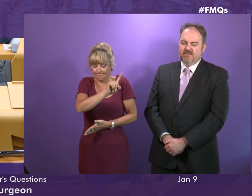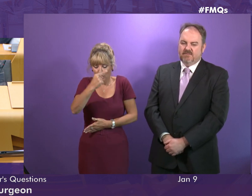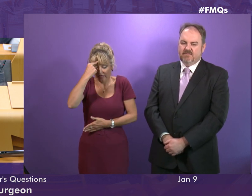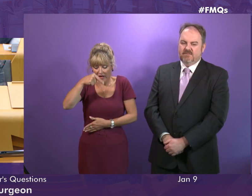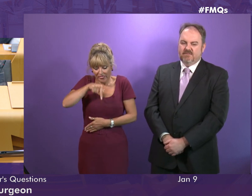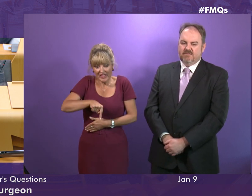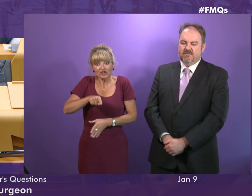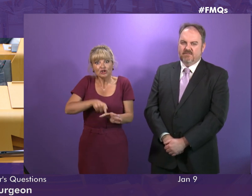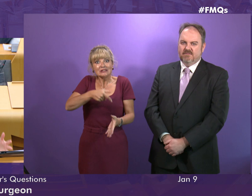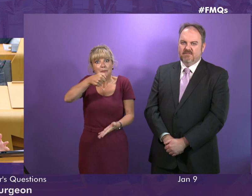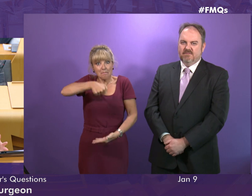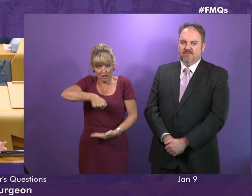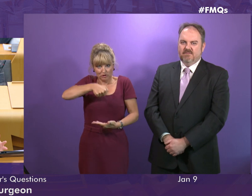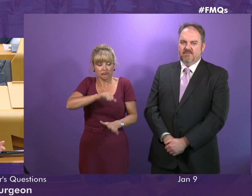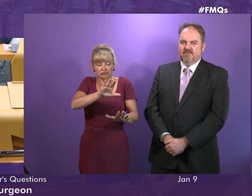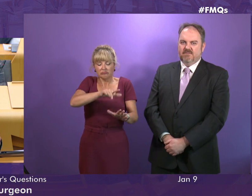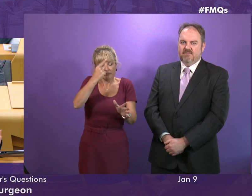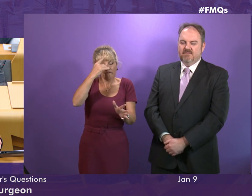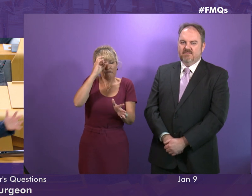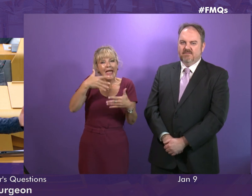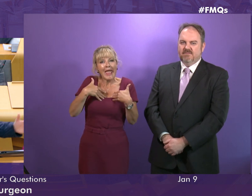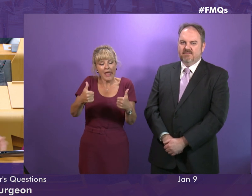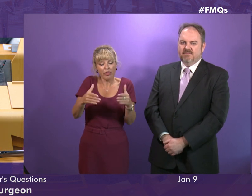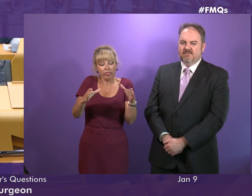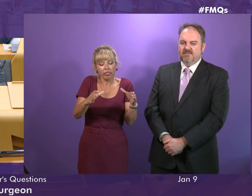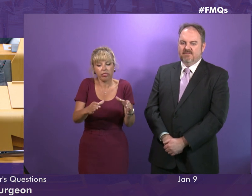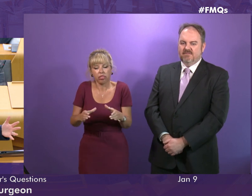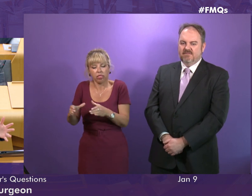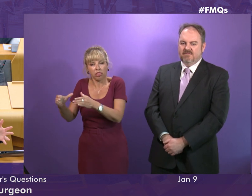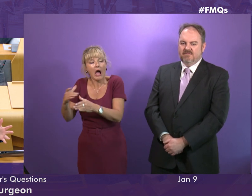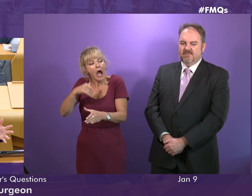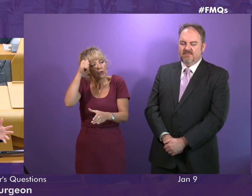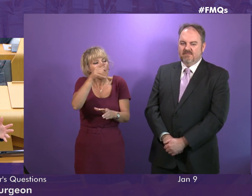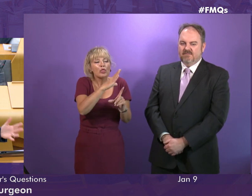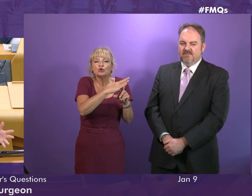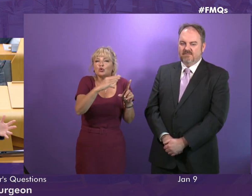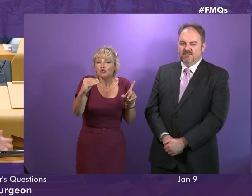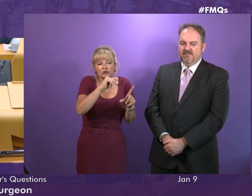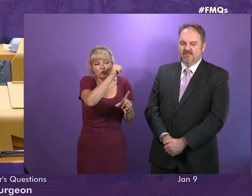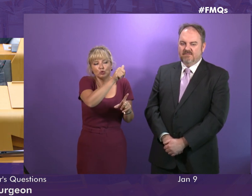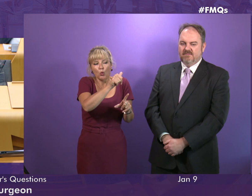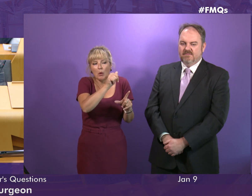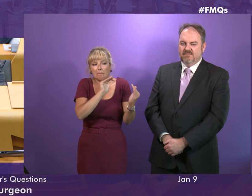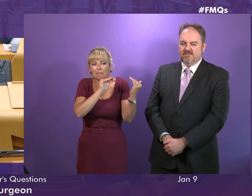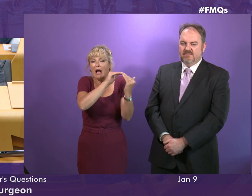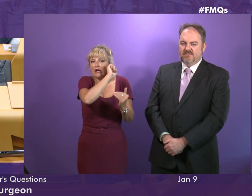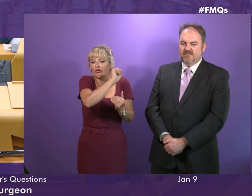year’s budget was set and take health out of the equation, because I think that all of us—even the Tories, although their policies do not quite match their rhetoric—accept